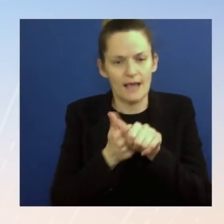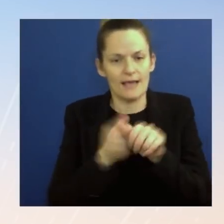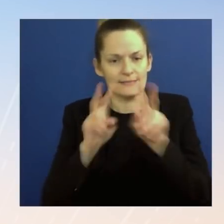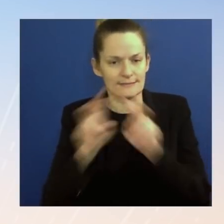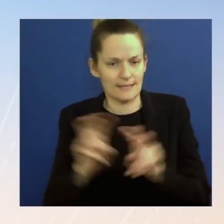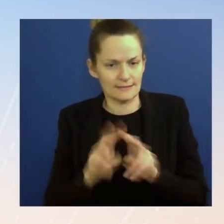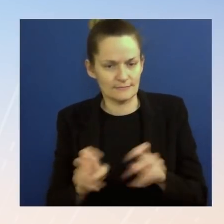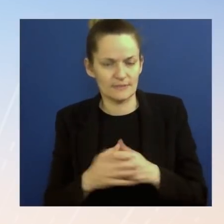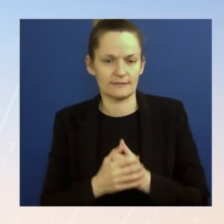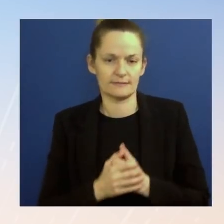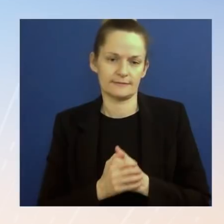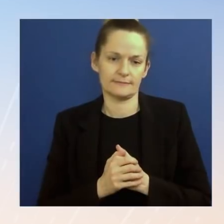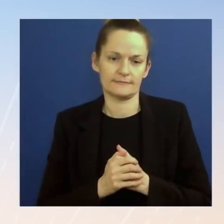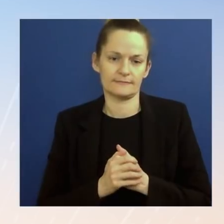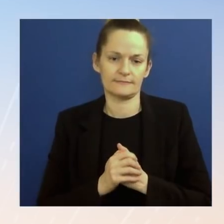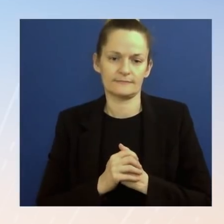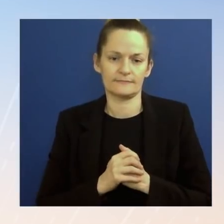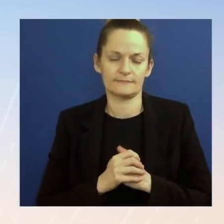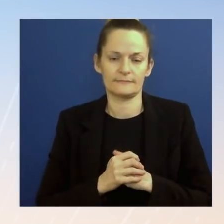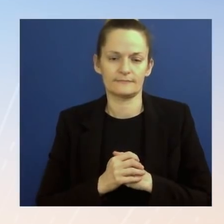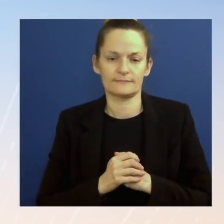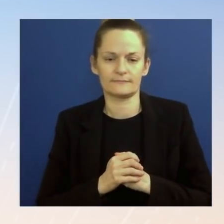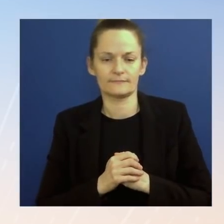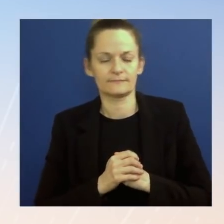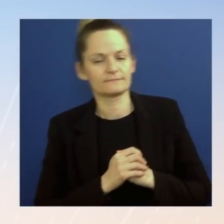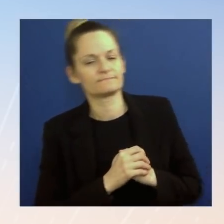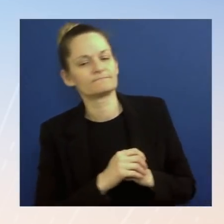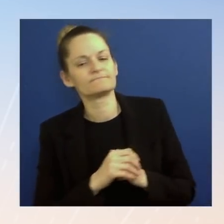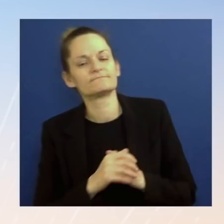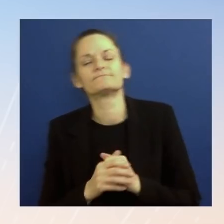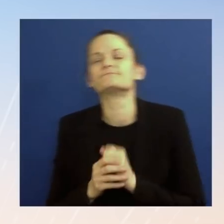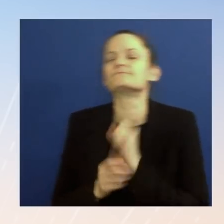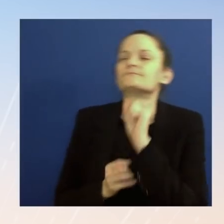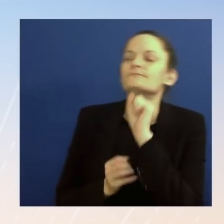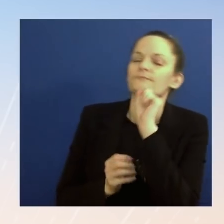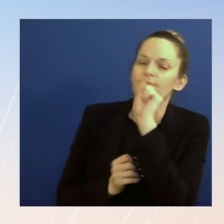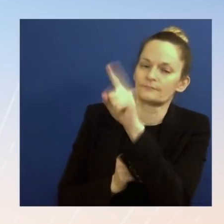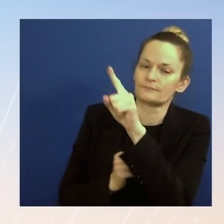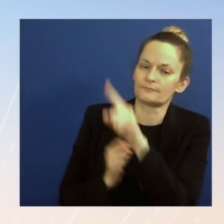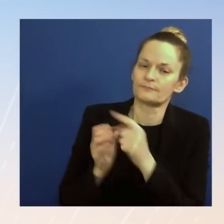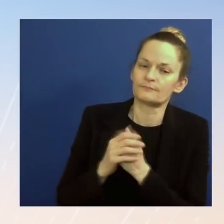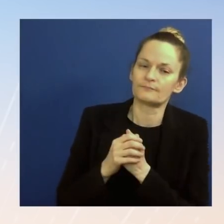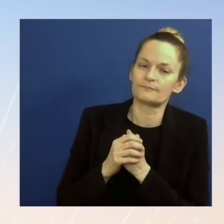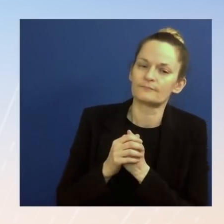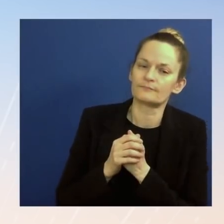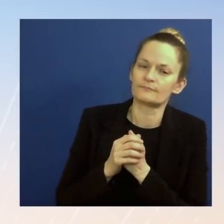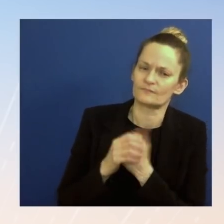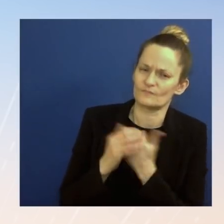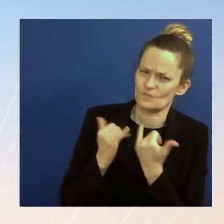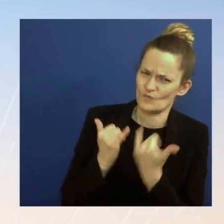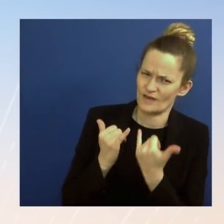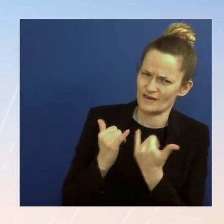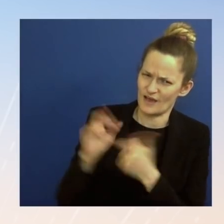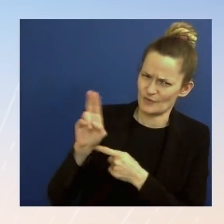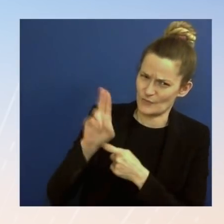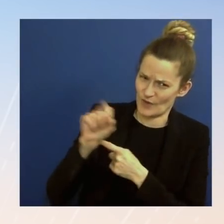that Russia is deliberately targeting civilians in Ukraine? Ms. Psaki: Well, this is part of our assessment and review as we're looking at how we're --